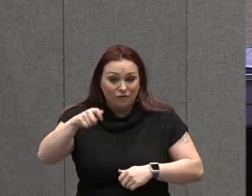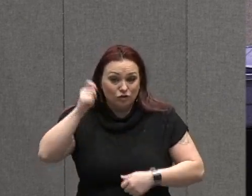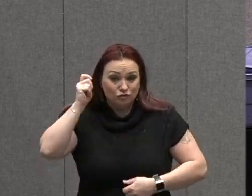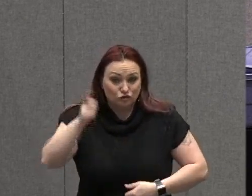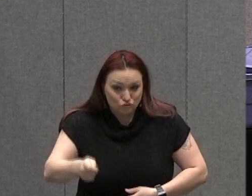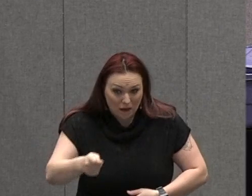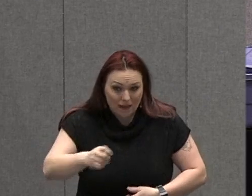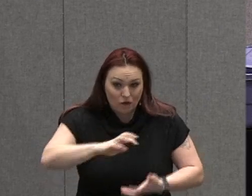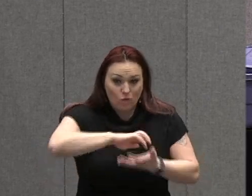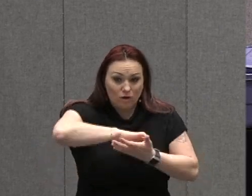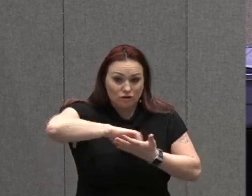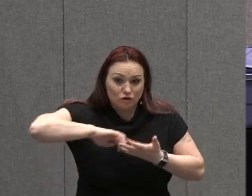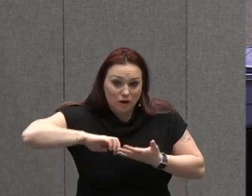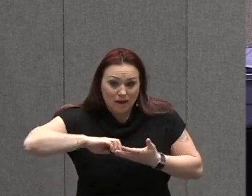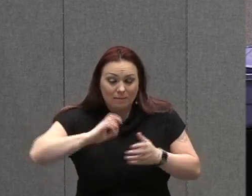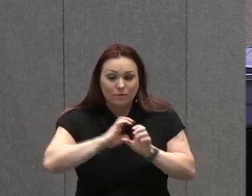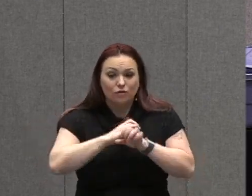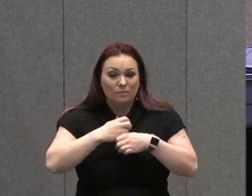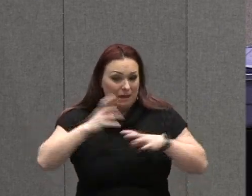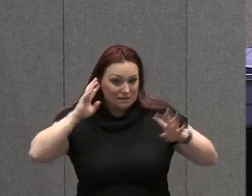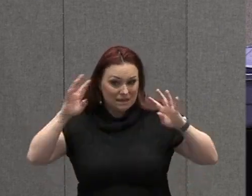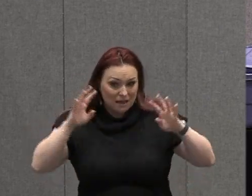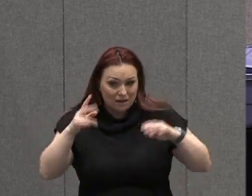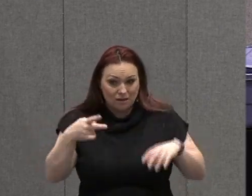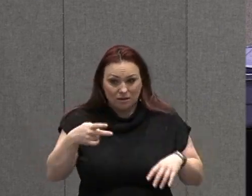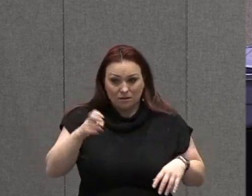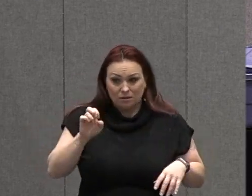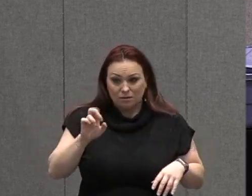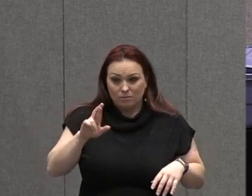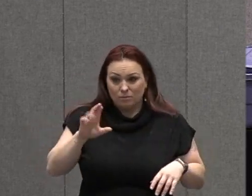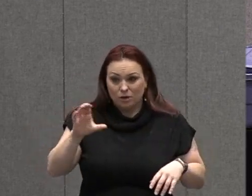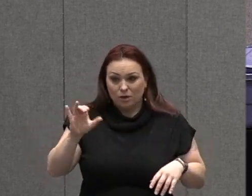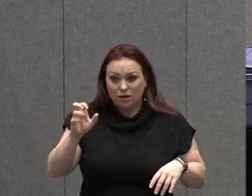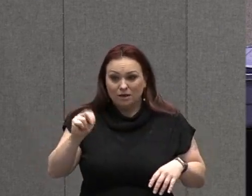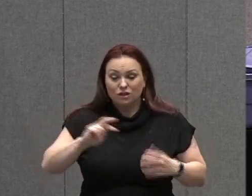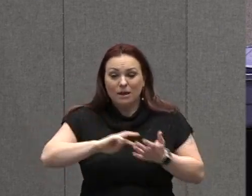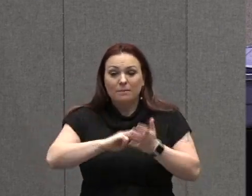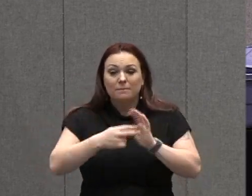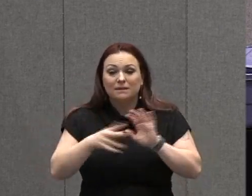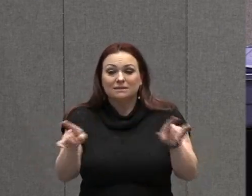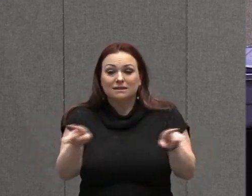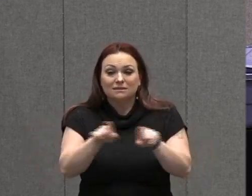And that means they're percussion, they're in the same family as drums. So if you hit it,